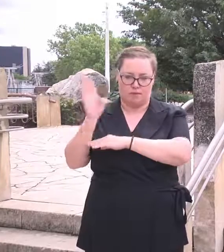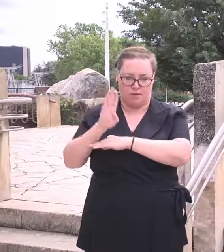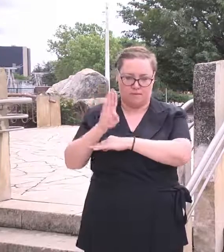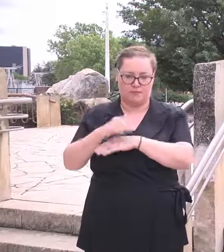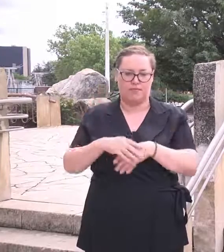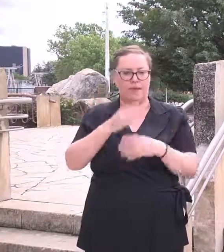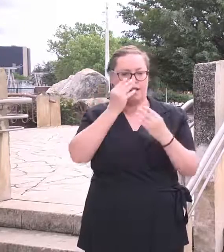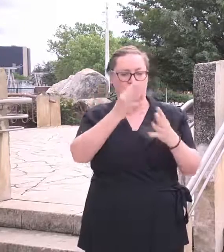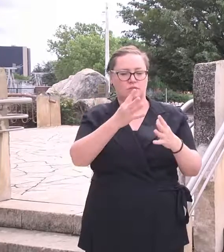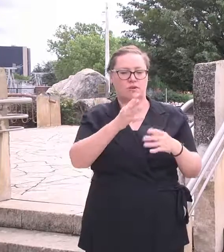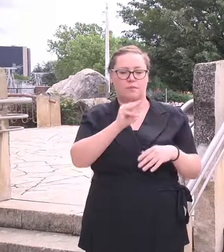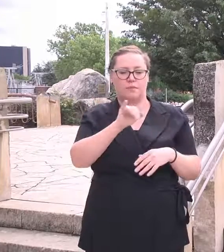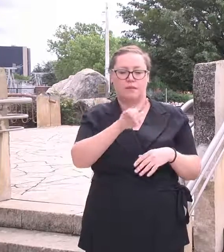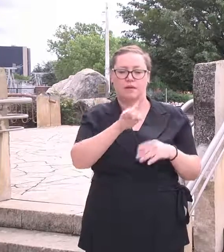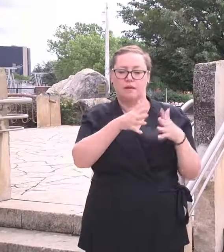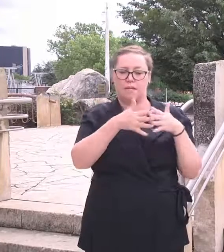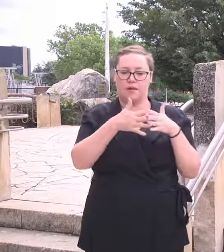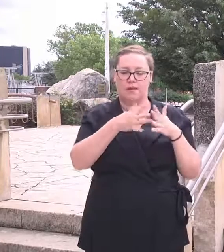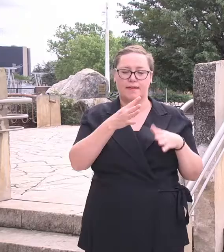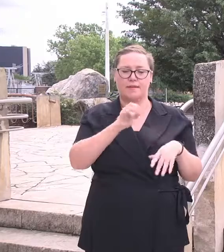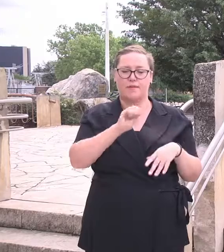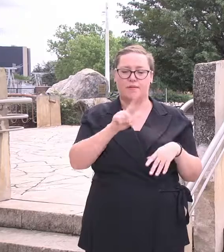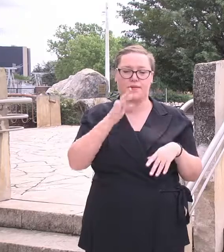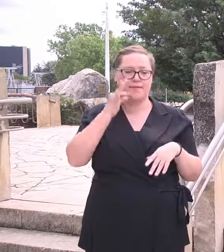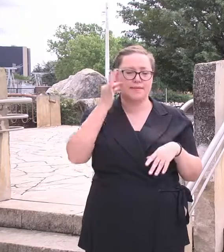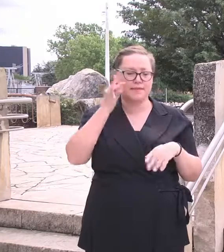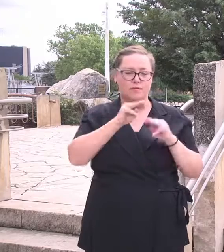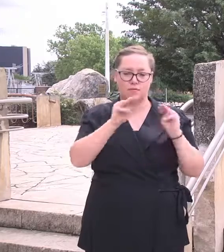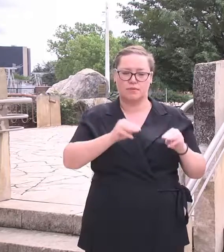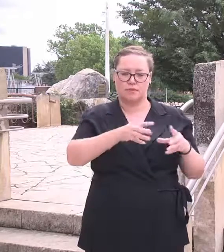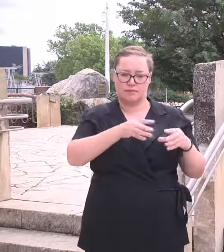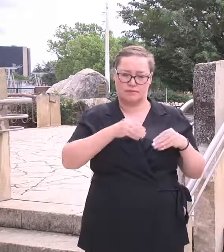is accepting donations throughout this event and throughout the year actually uh to help with the